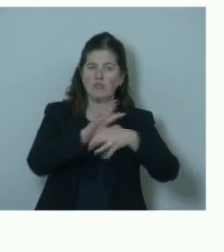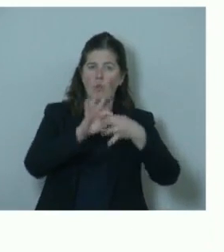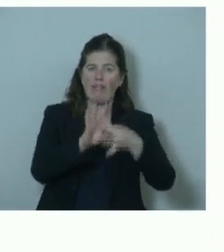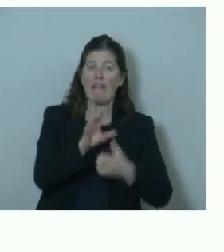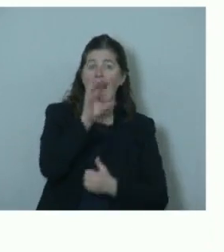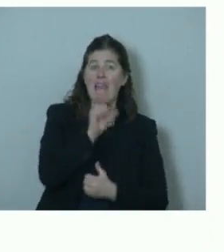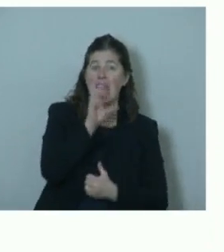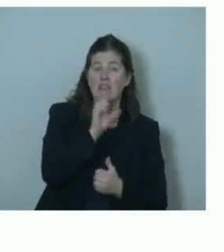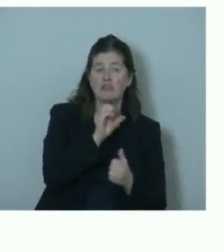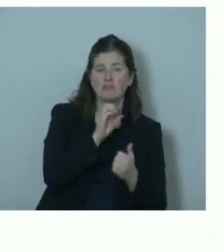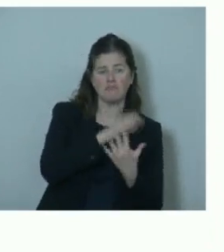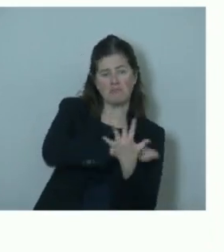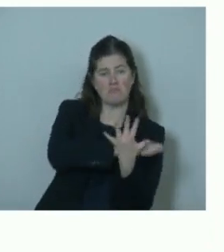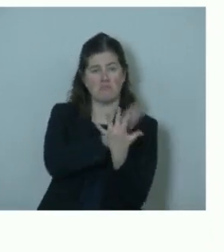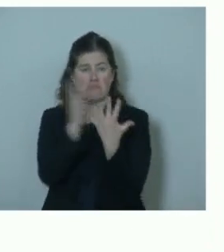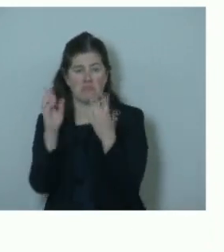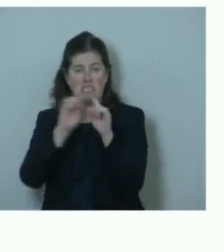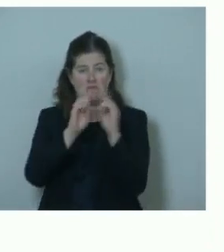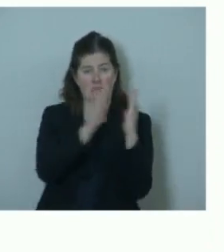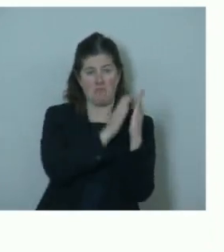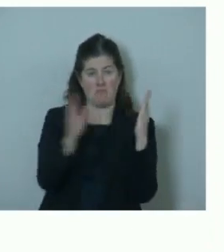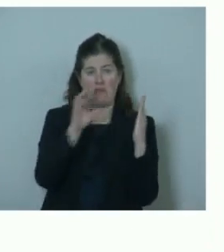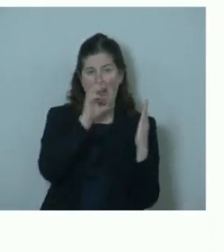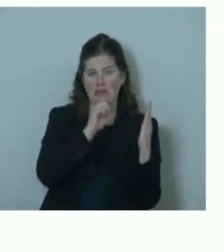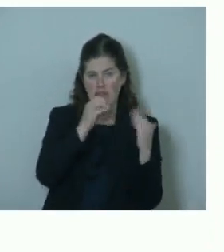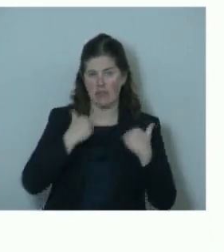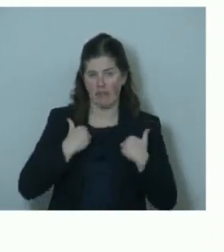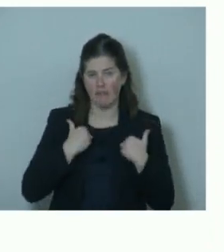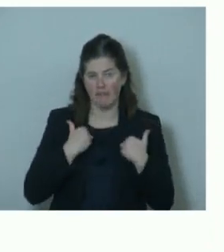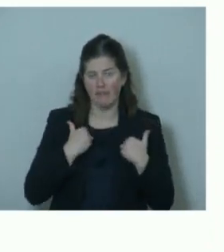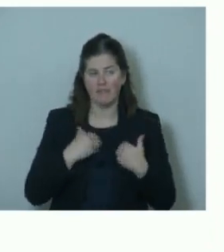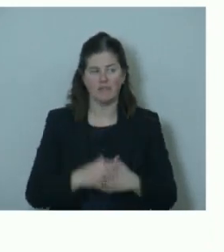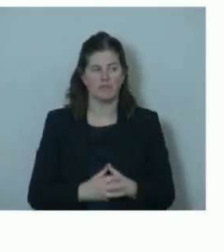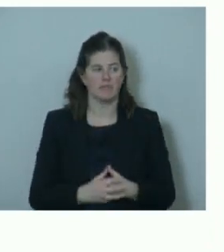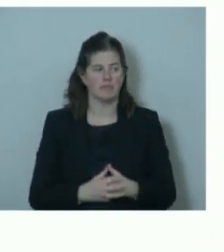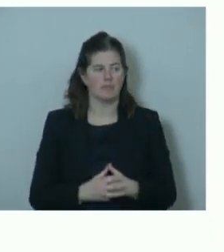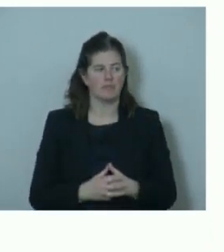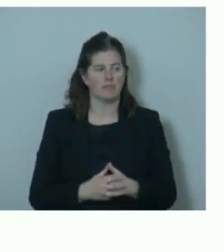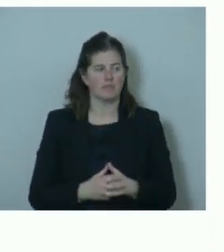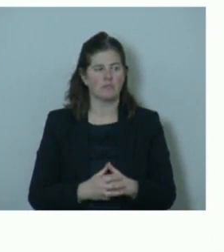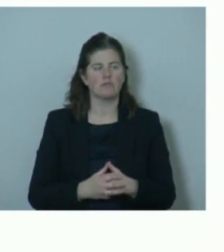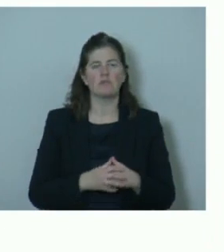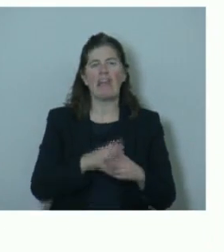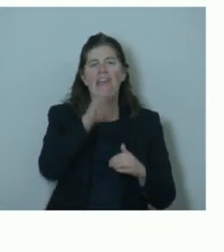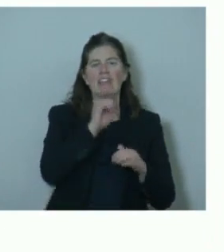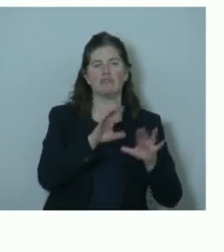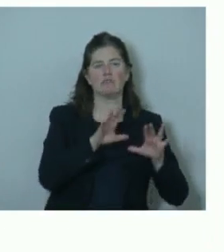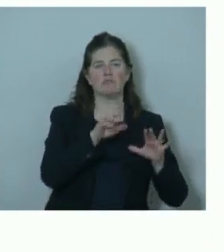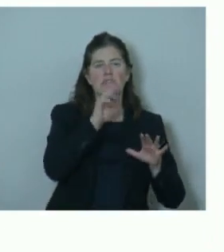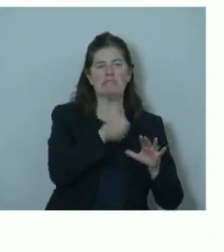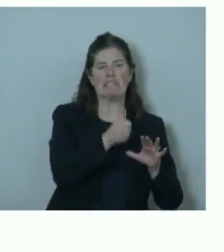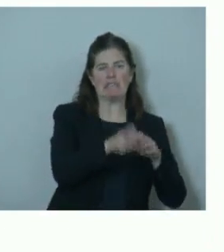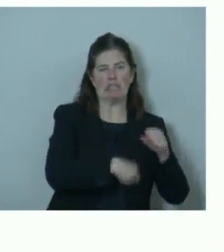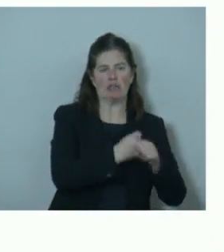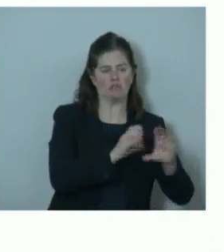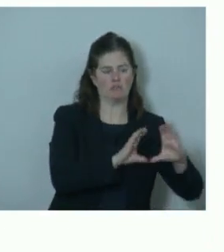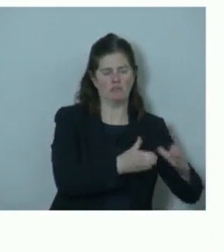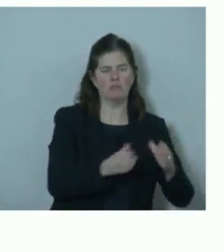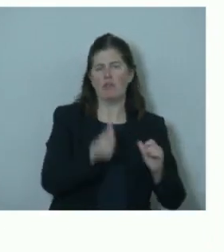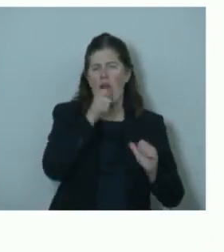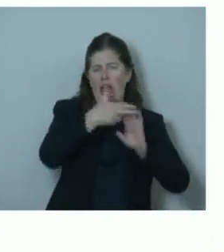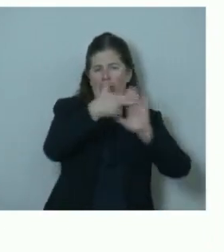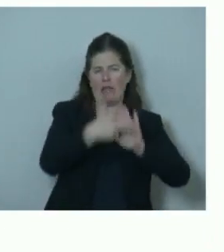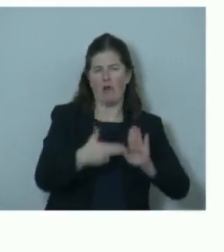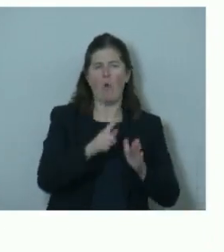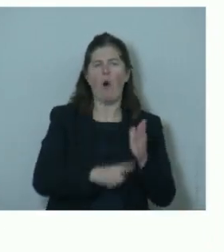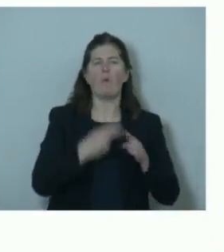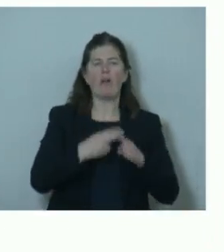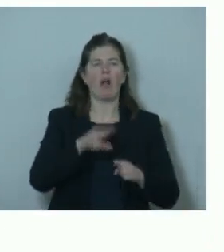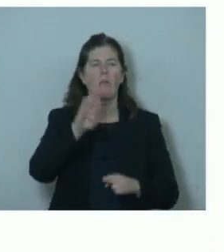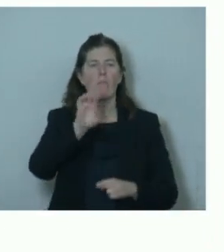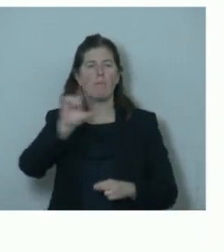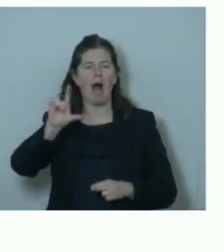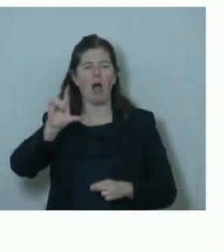YOU CAN SEE ON THE LEFT GRAPH THE DISTRIBUTION OF CASES OF COVID BY AGE SPANS MULTIPLE AGE GROUPS THERE.